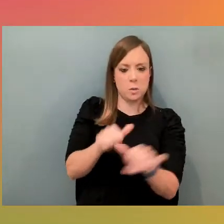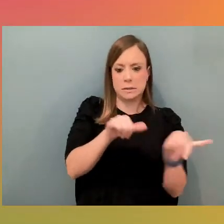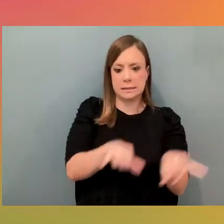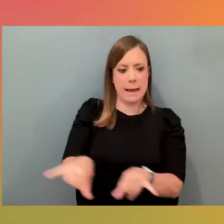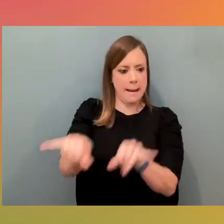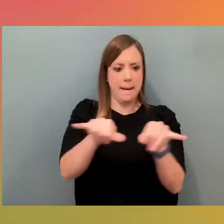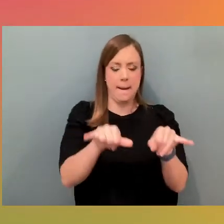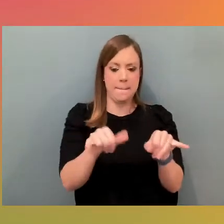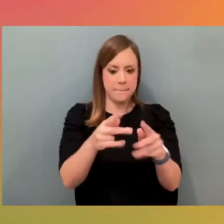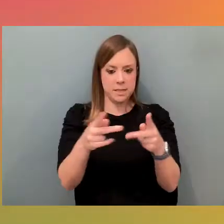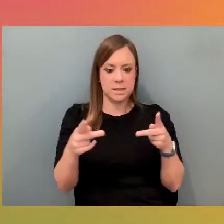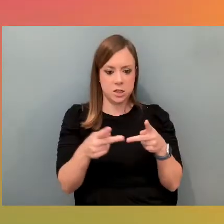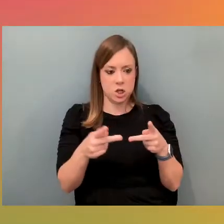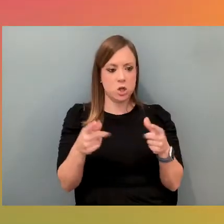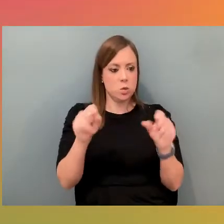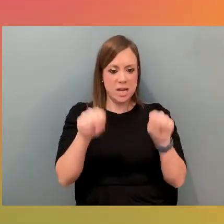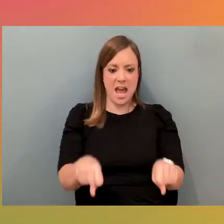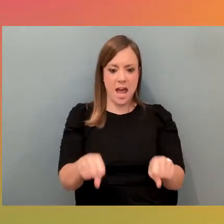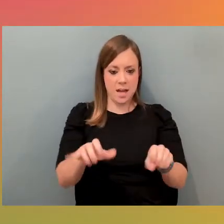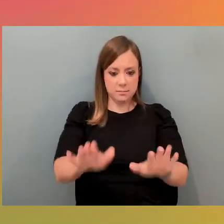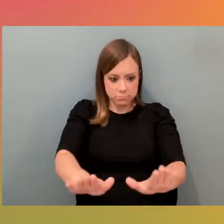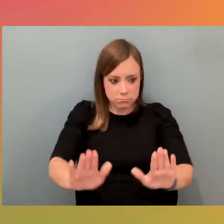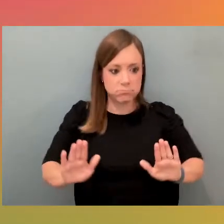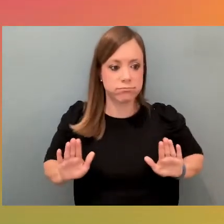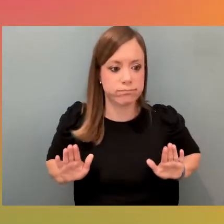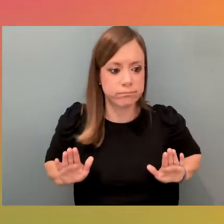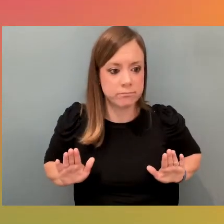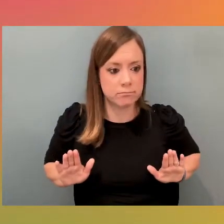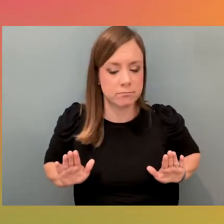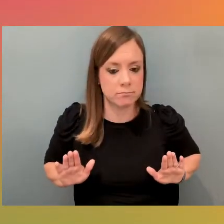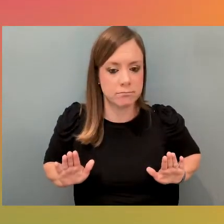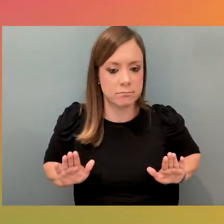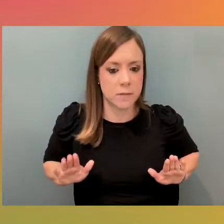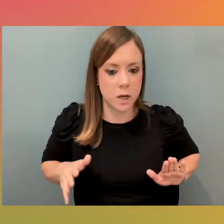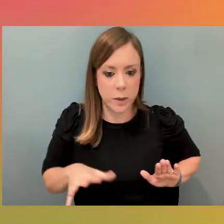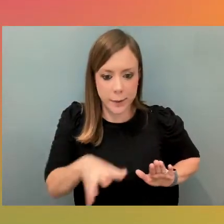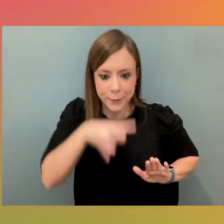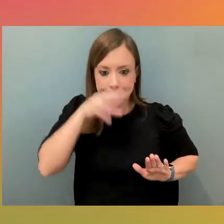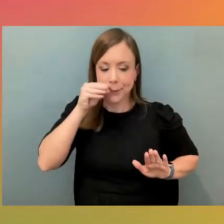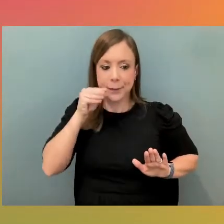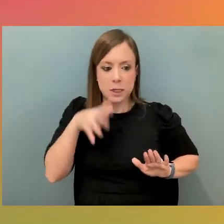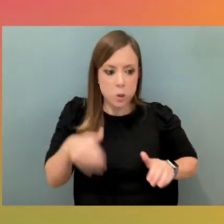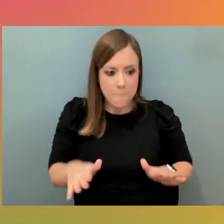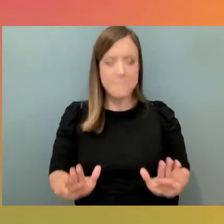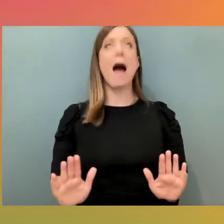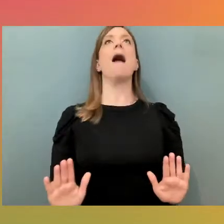WILL DO WHAT WE DID LAST TIME. SO YOU CAN STAY HERE OR BREATH